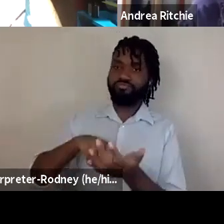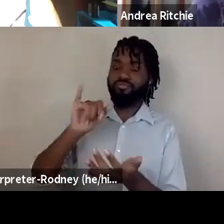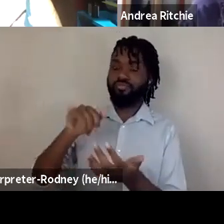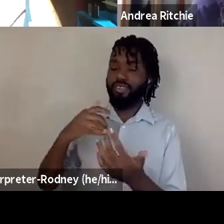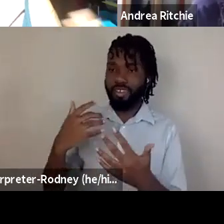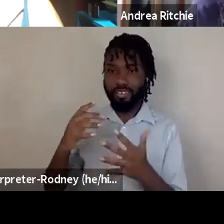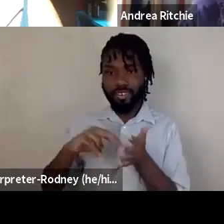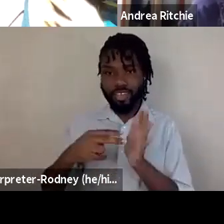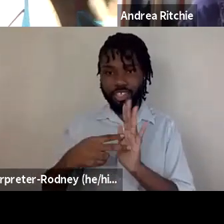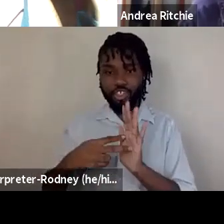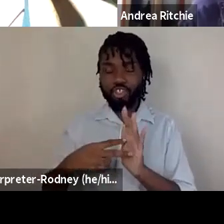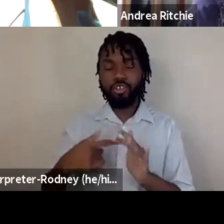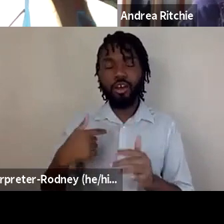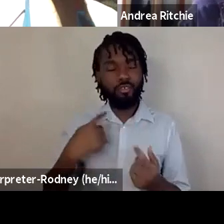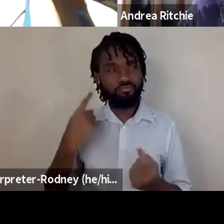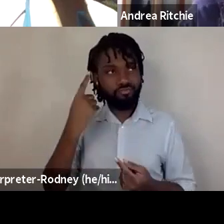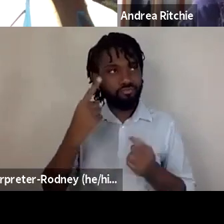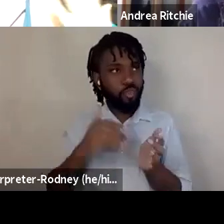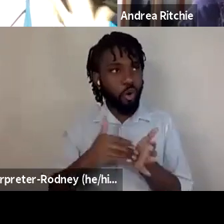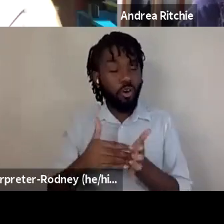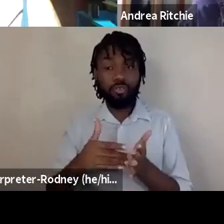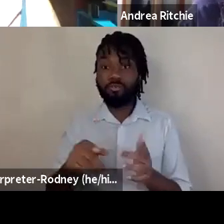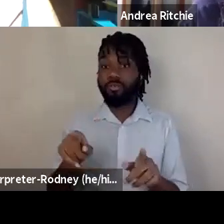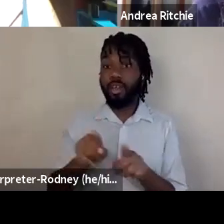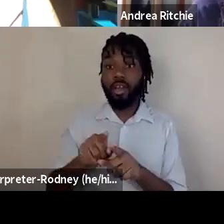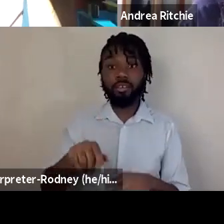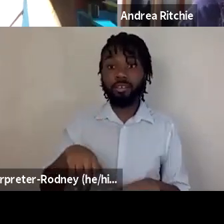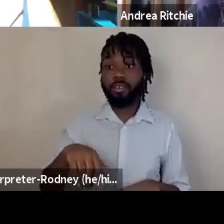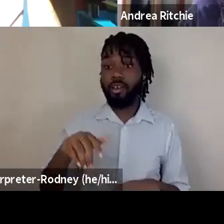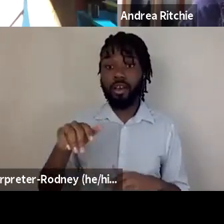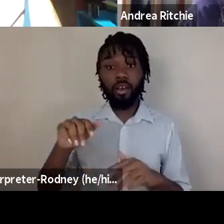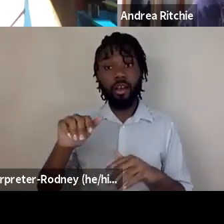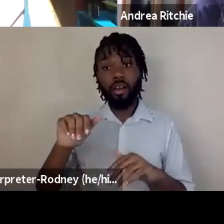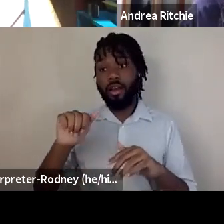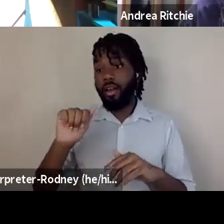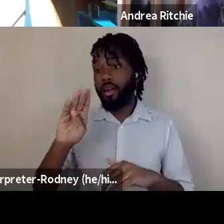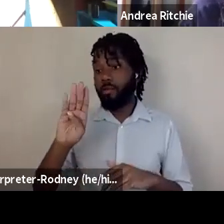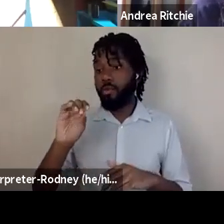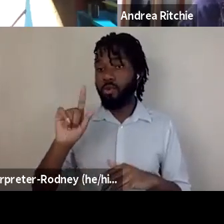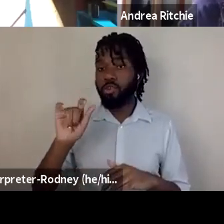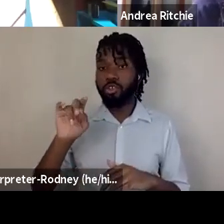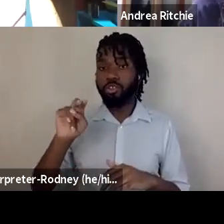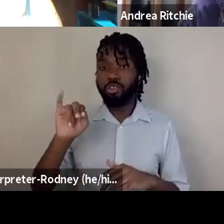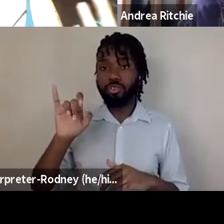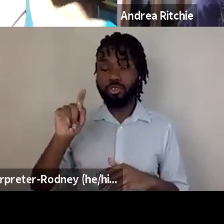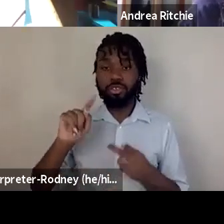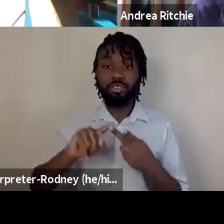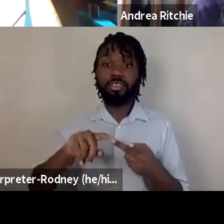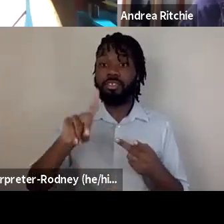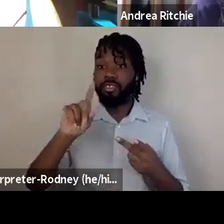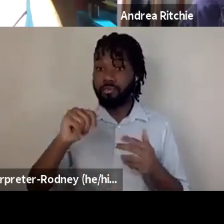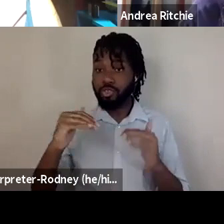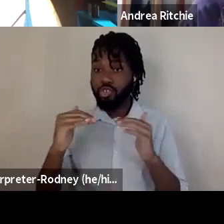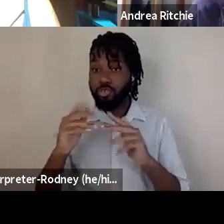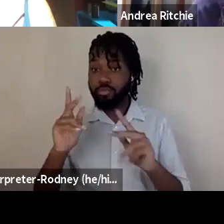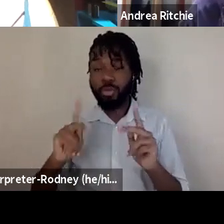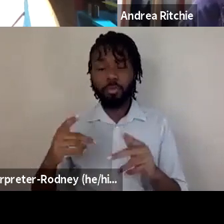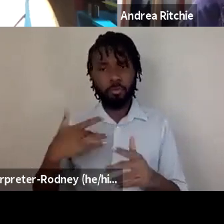I think about a lot where as the abolitionists and as disability justice folks, we're often kind of approached by people, and they're like,